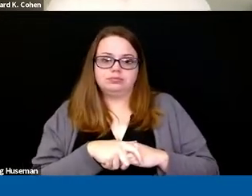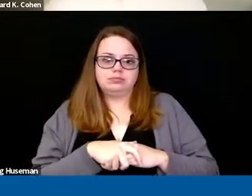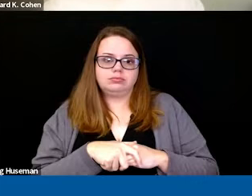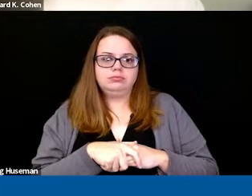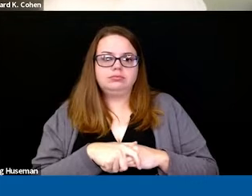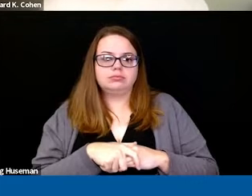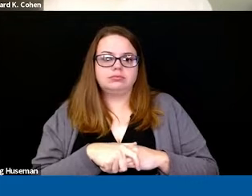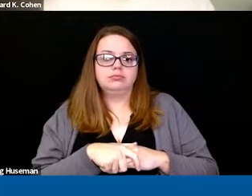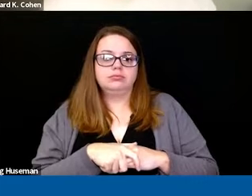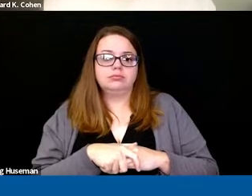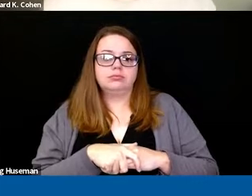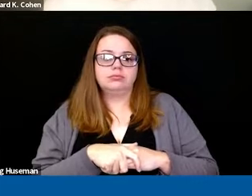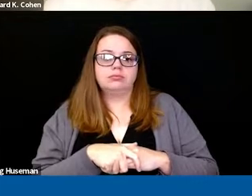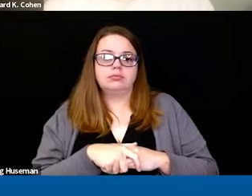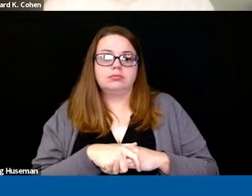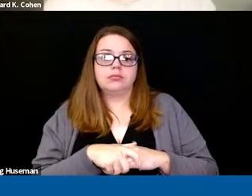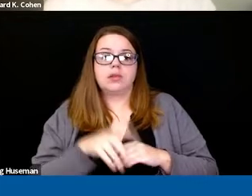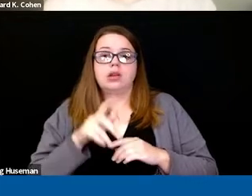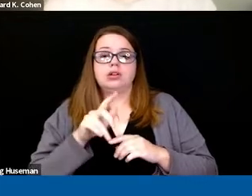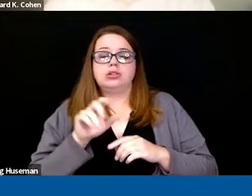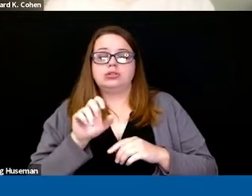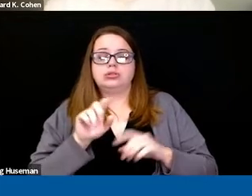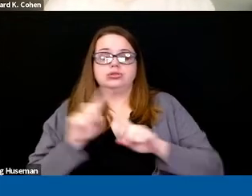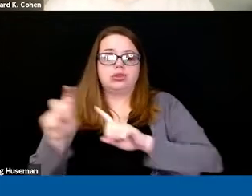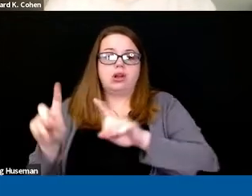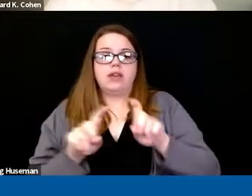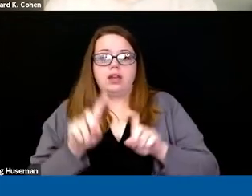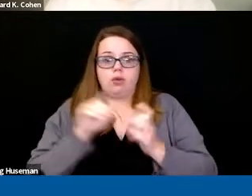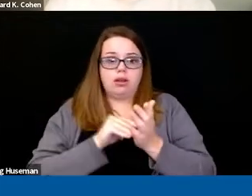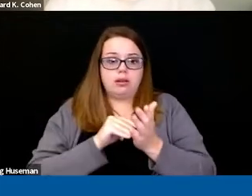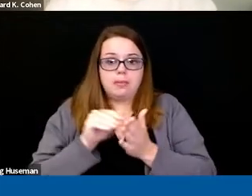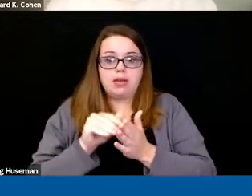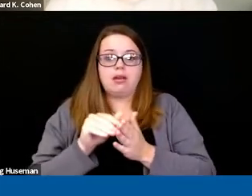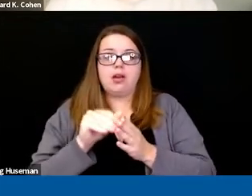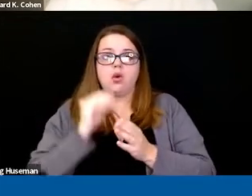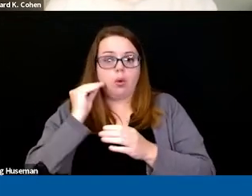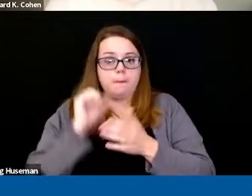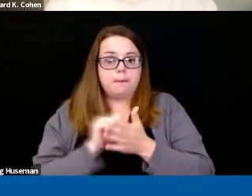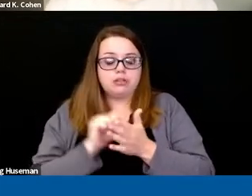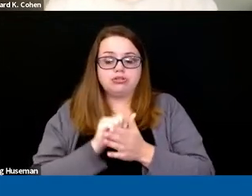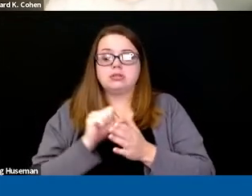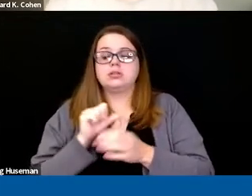To prove that point, a survey of 1 million homepages by WebAIM in February of 2022 states that,